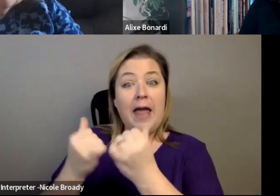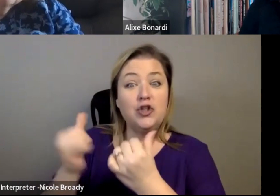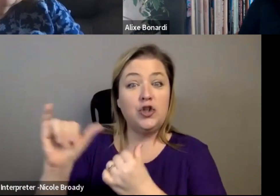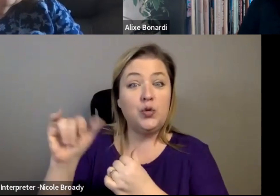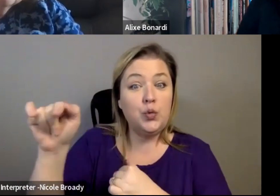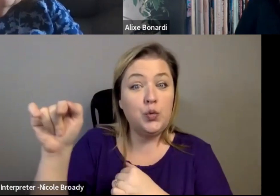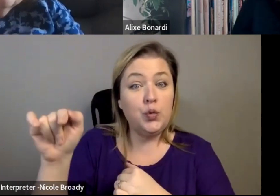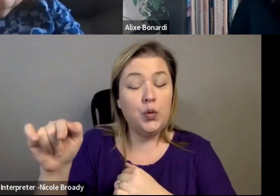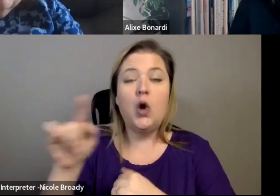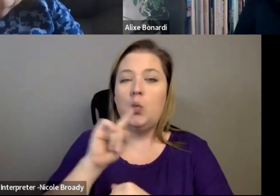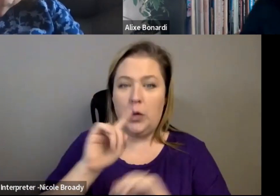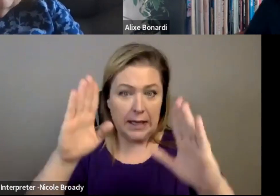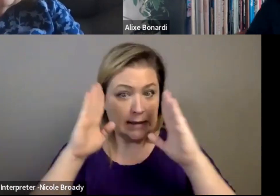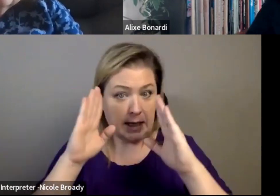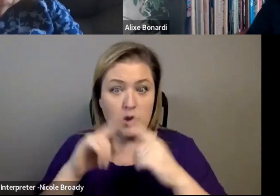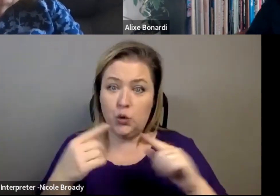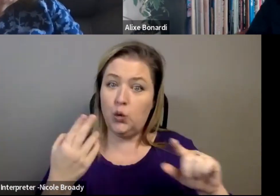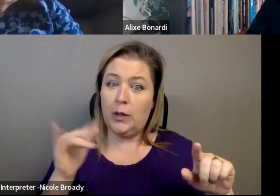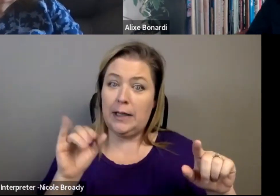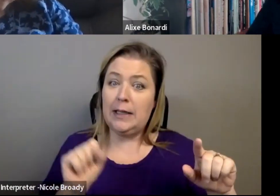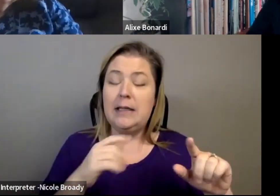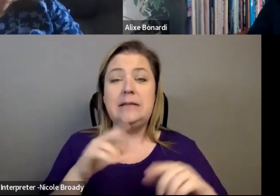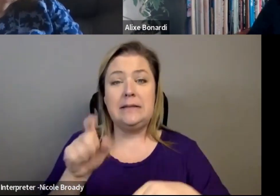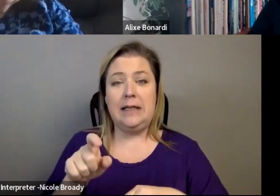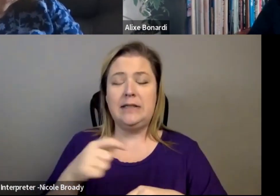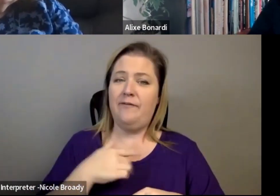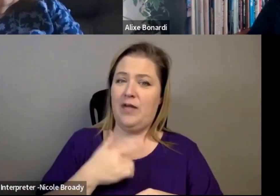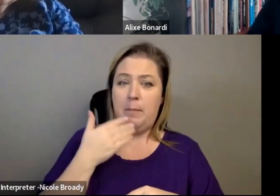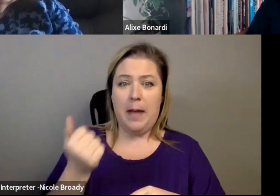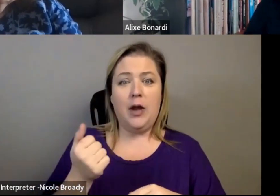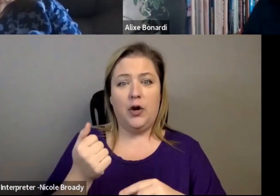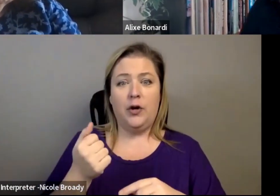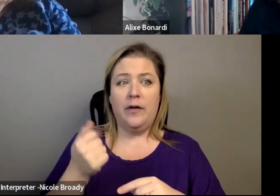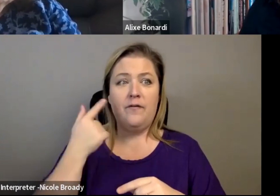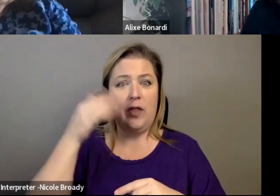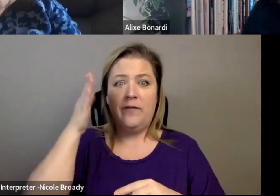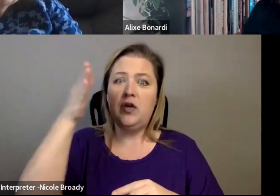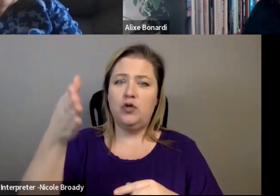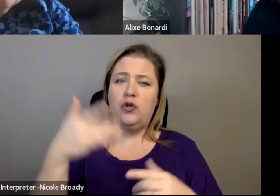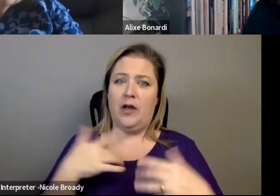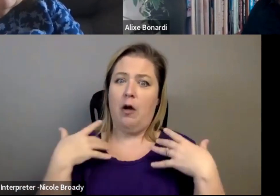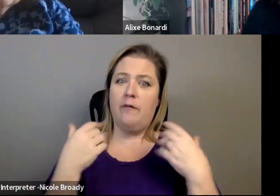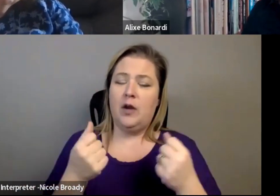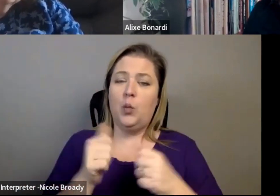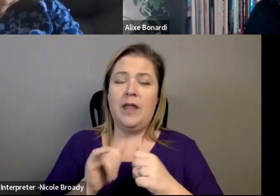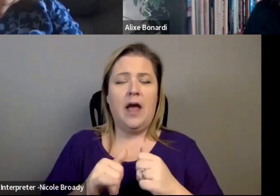needs. And that's given me more confidence for the future. Especially as I get older,